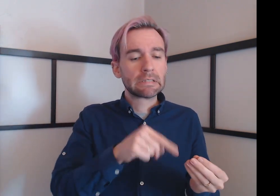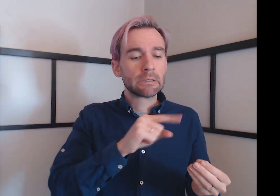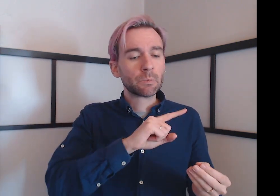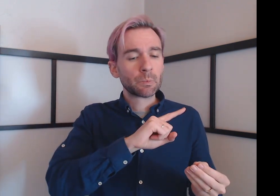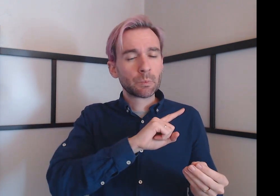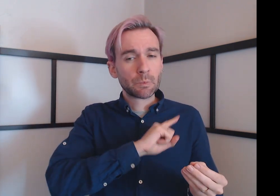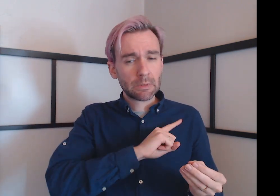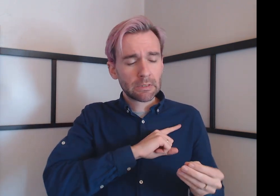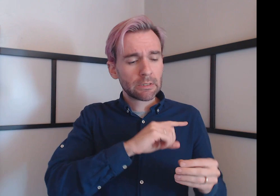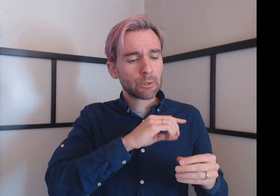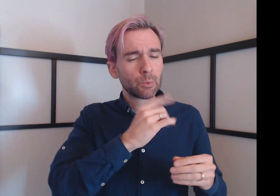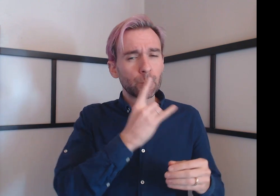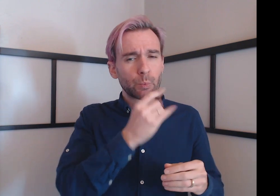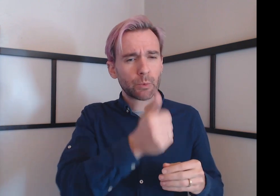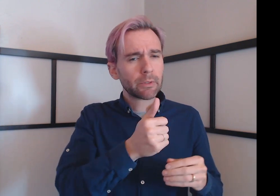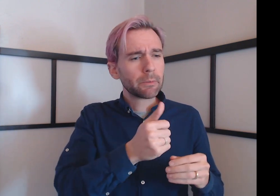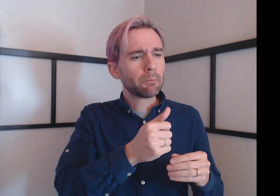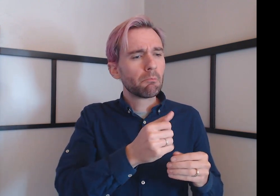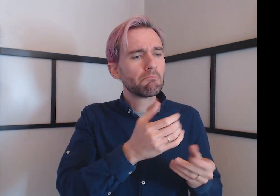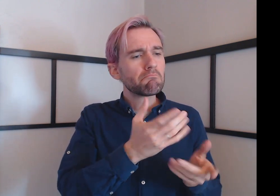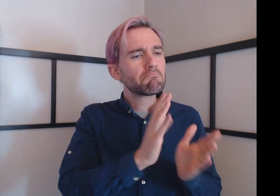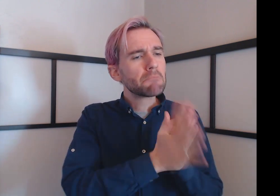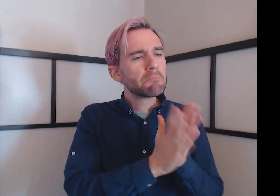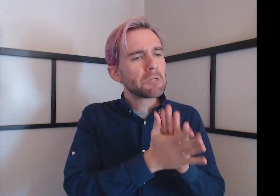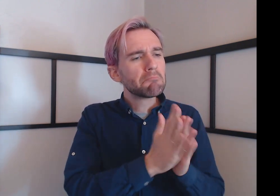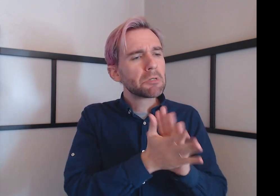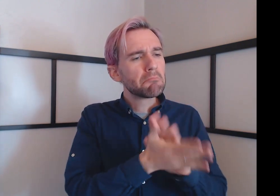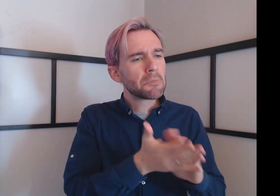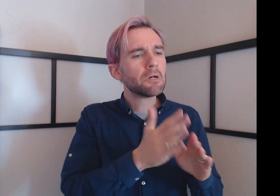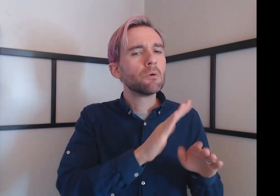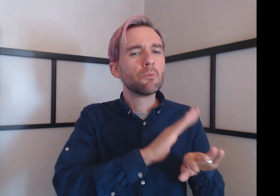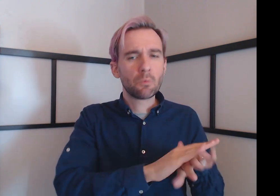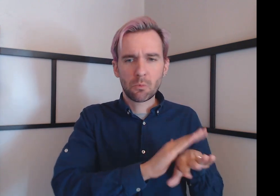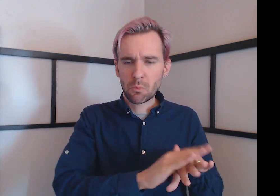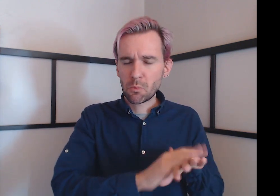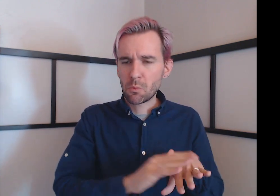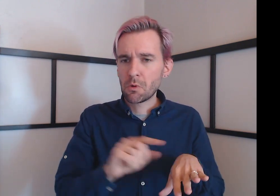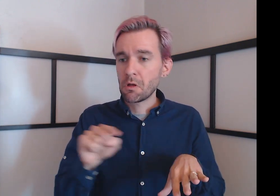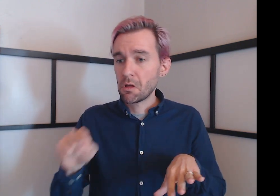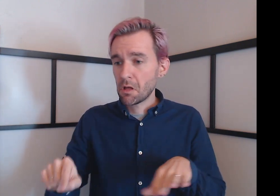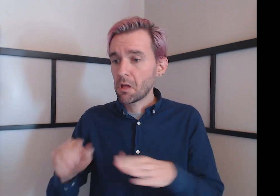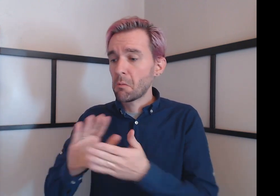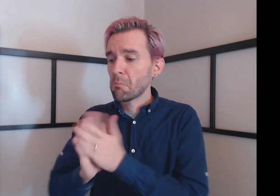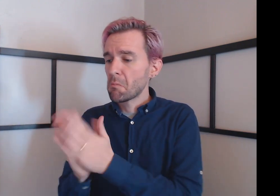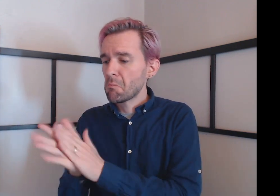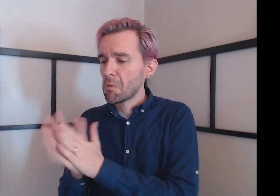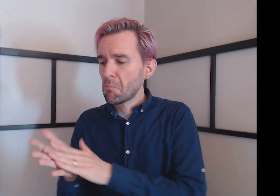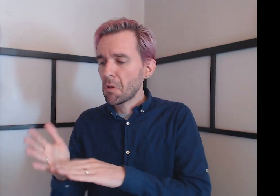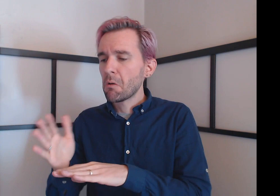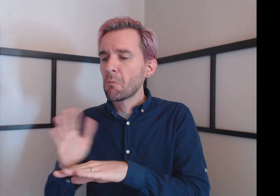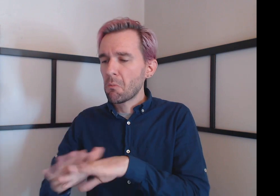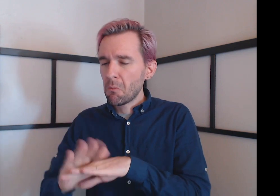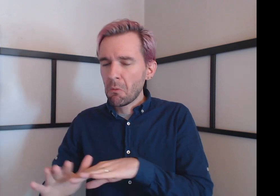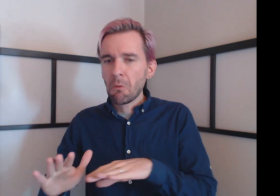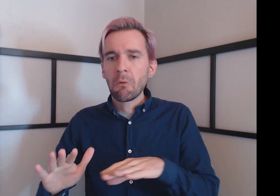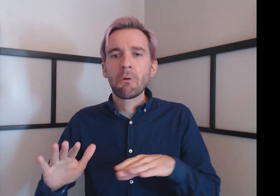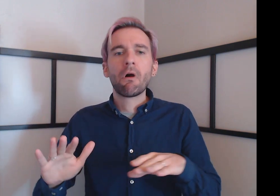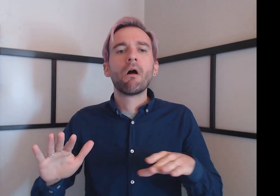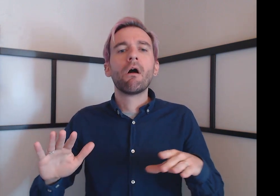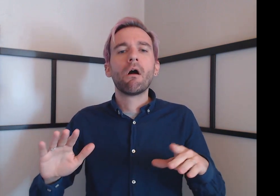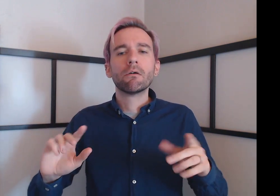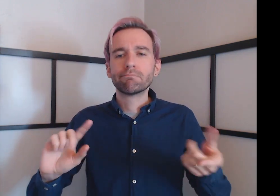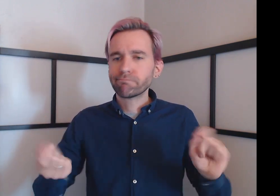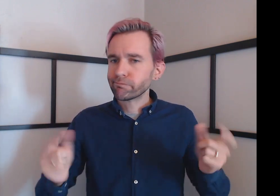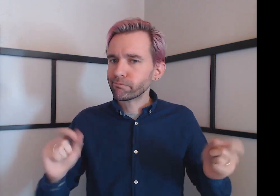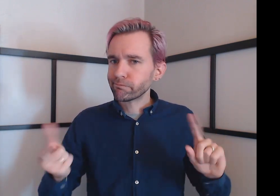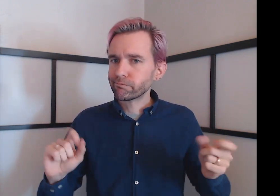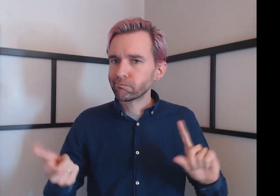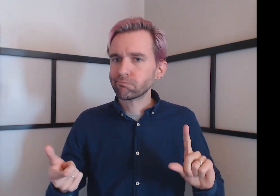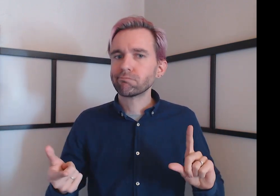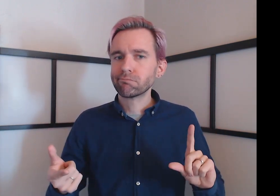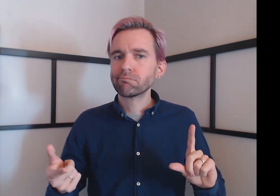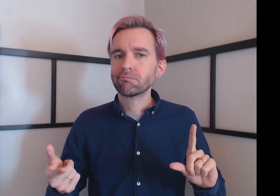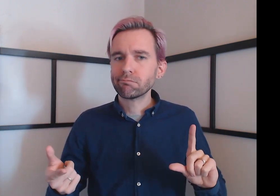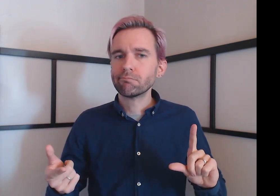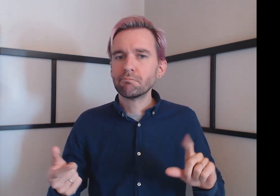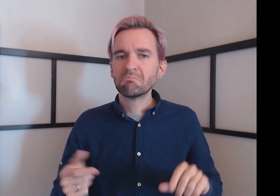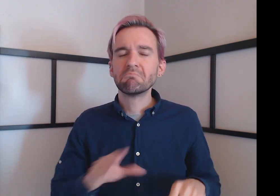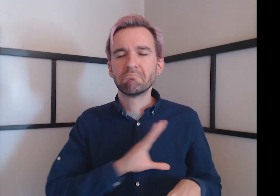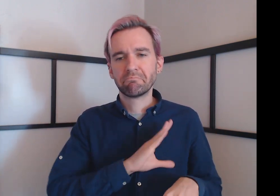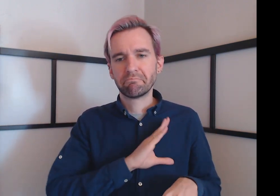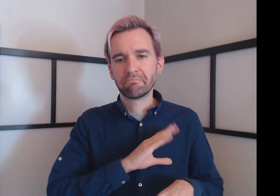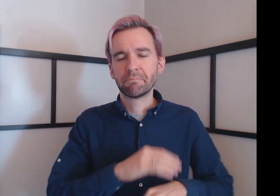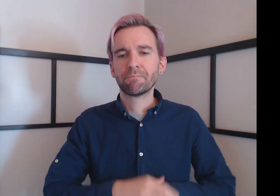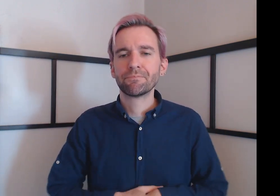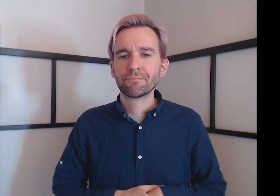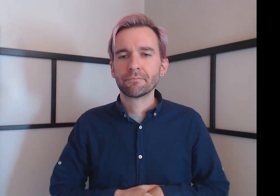Each group’s language will start to change over time.